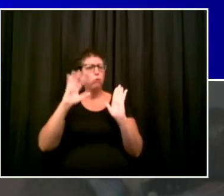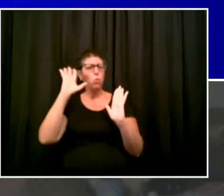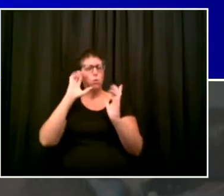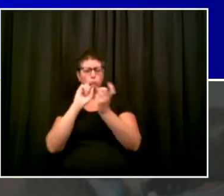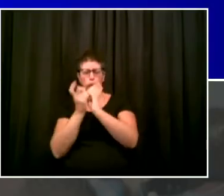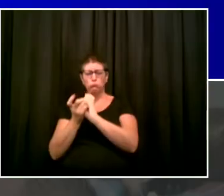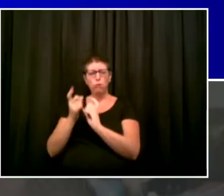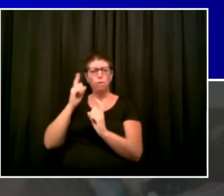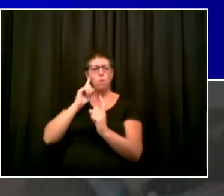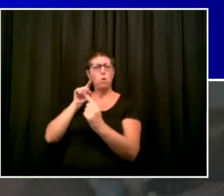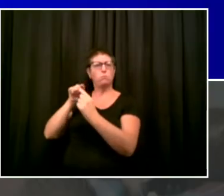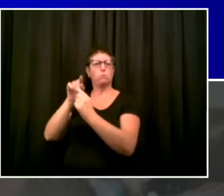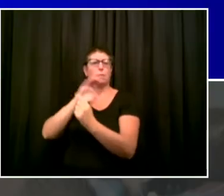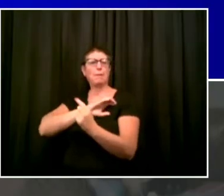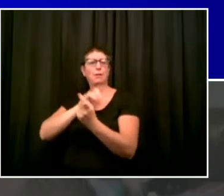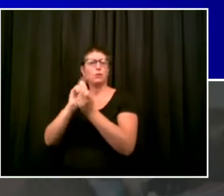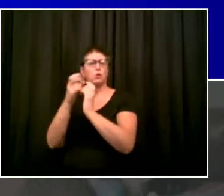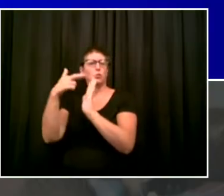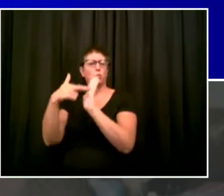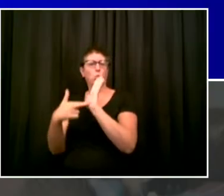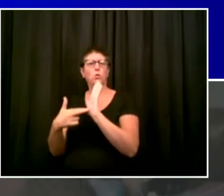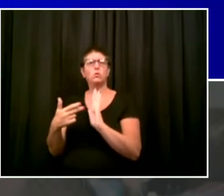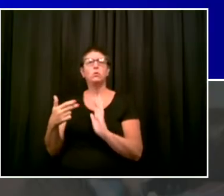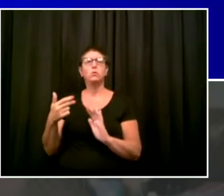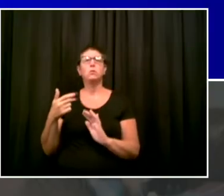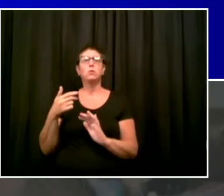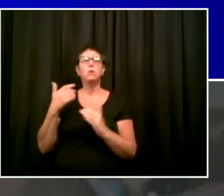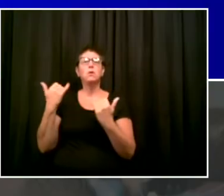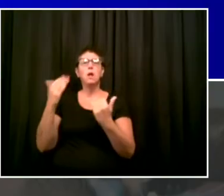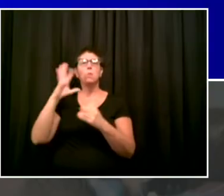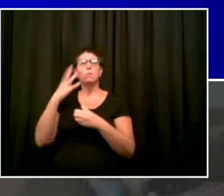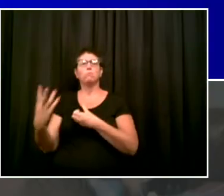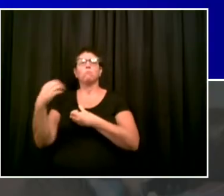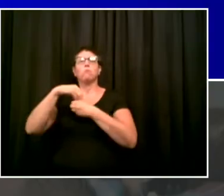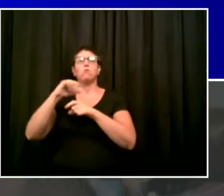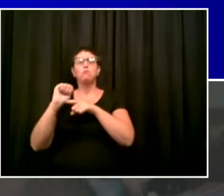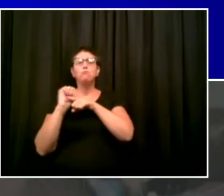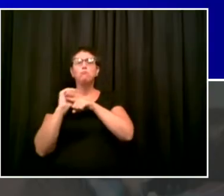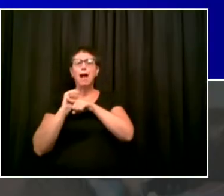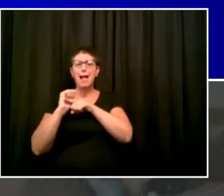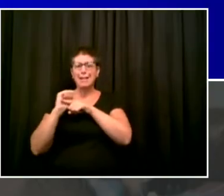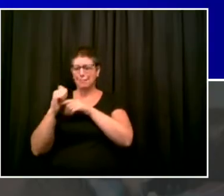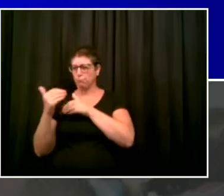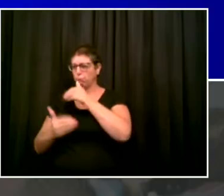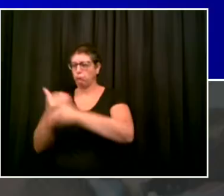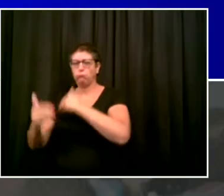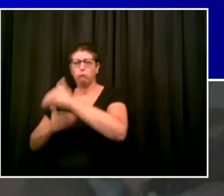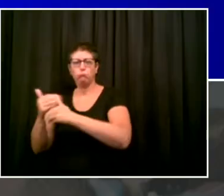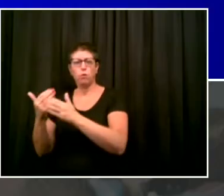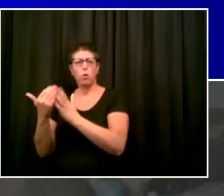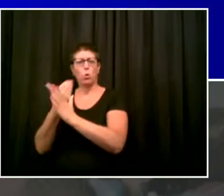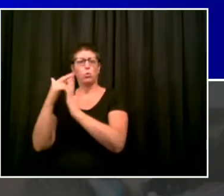OFFICERS ARE BEINGET RRNAIE D. LITERALLY BRING NEIGHBORHOOD VOICES AND AS PART OF THE